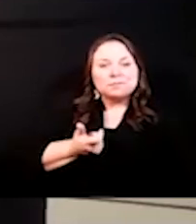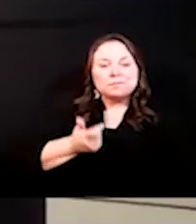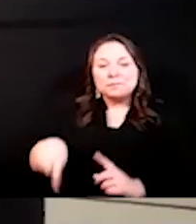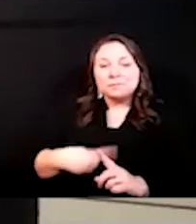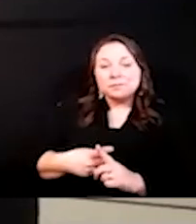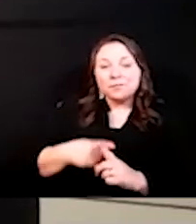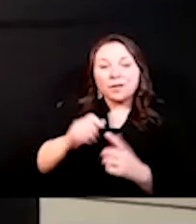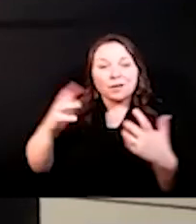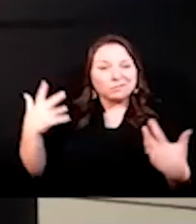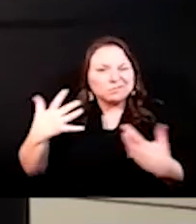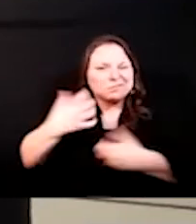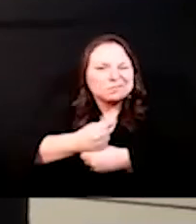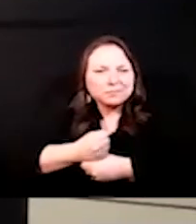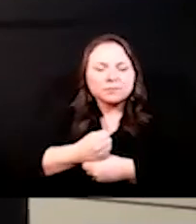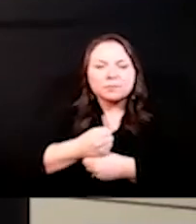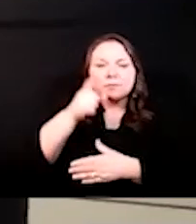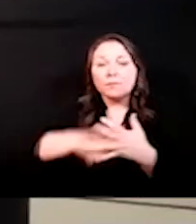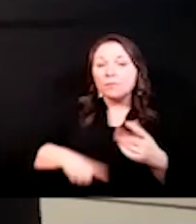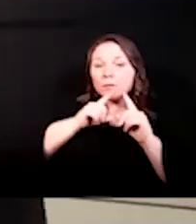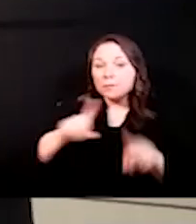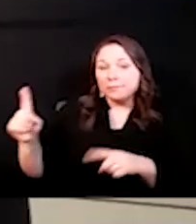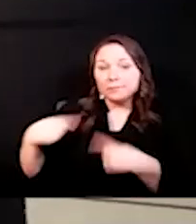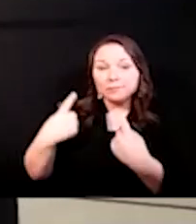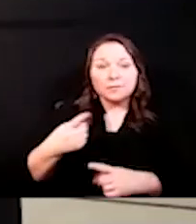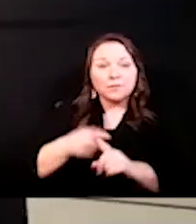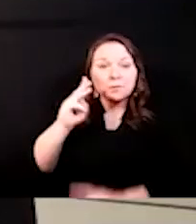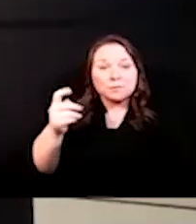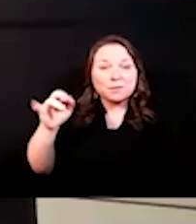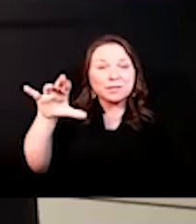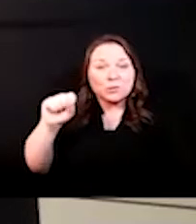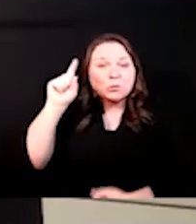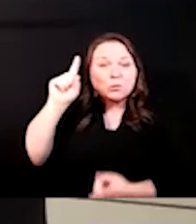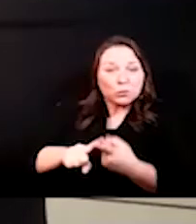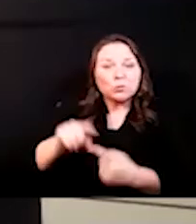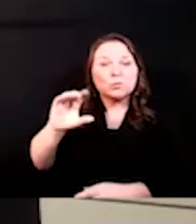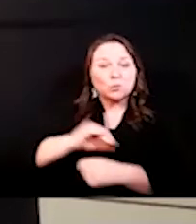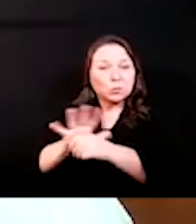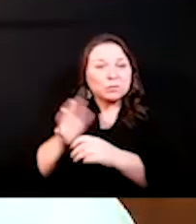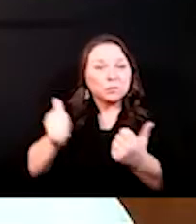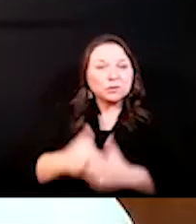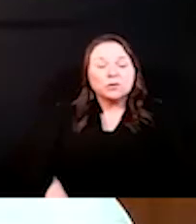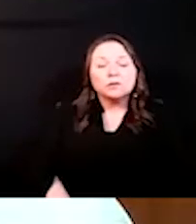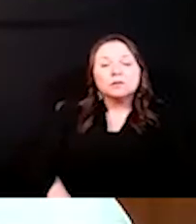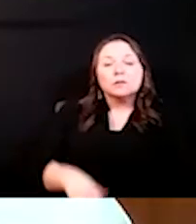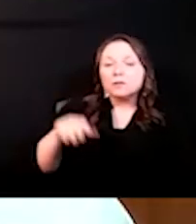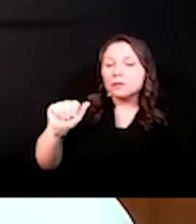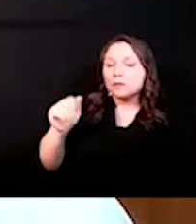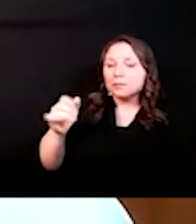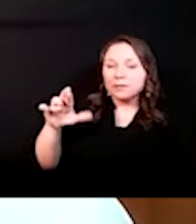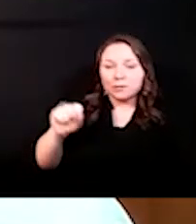RASHID WHAT THE RESPONSE HAS BEEN TO COVID-19?